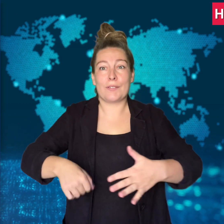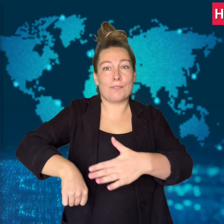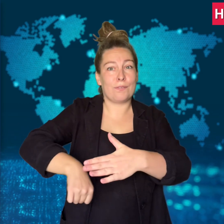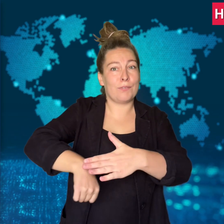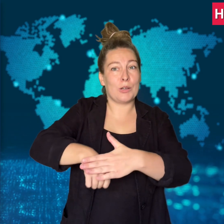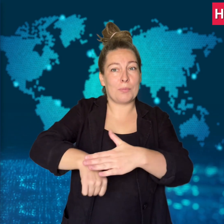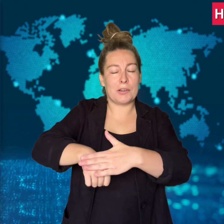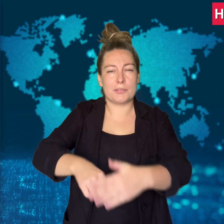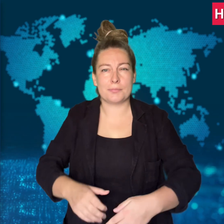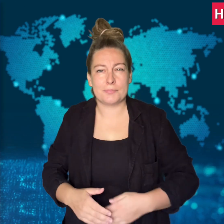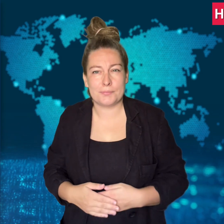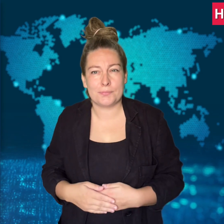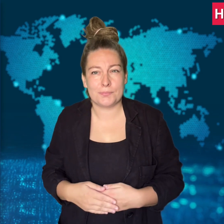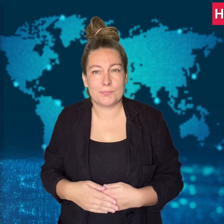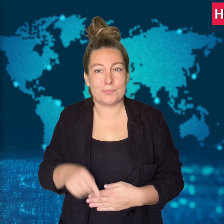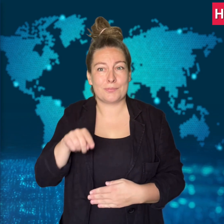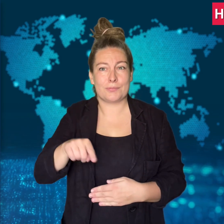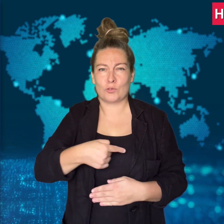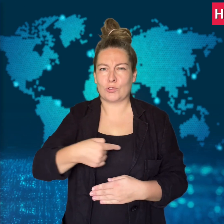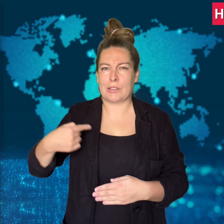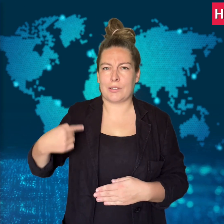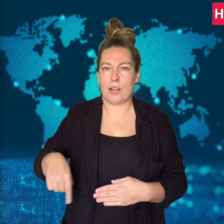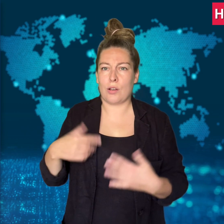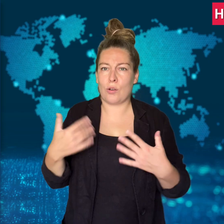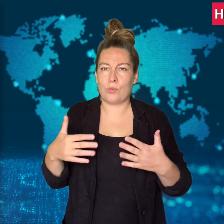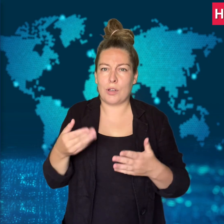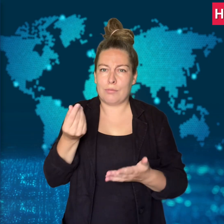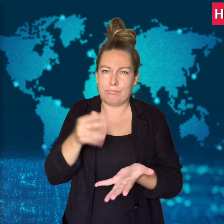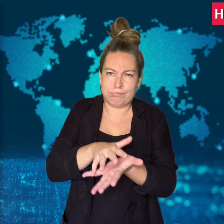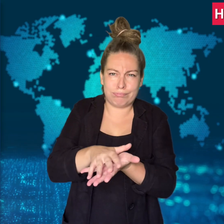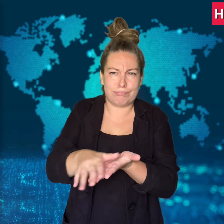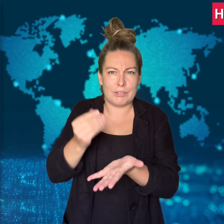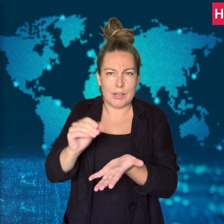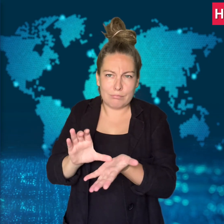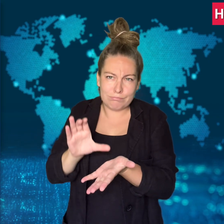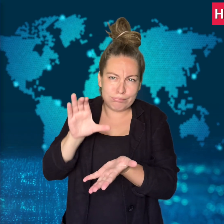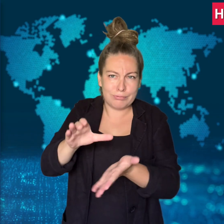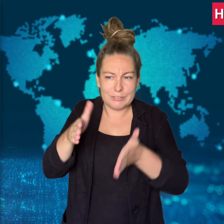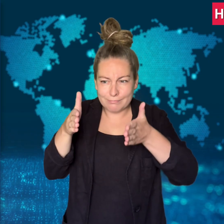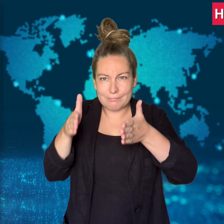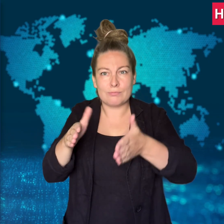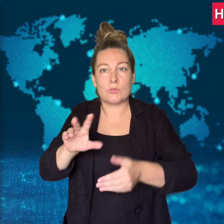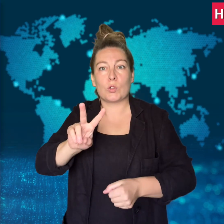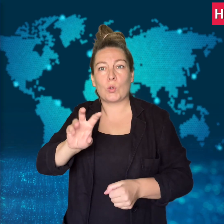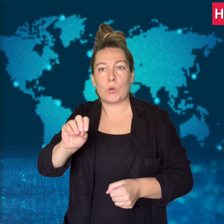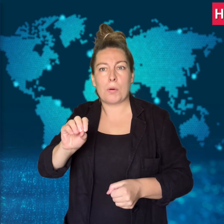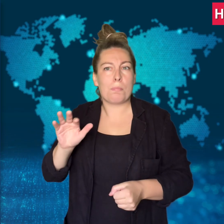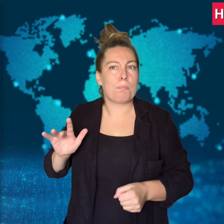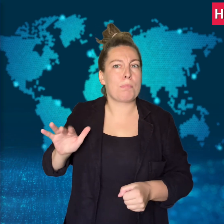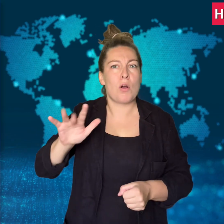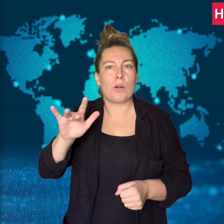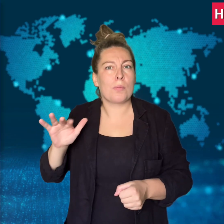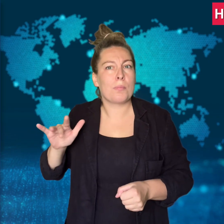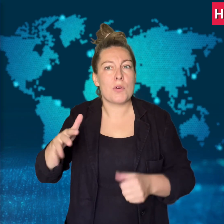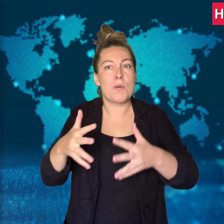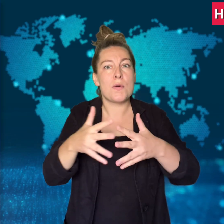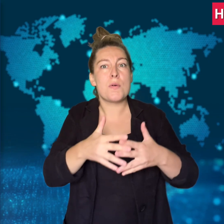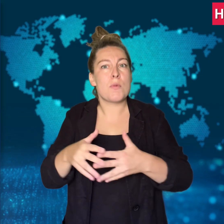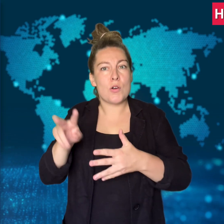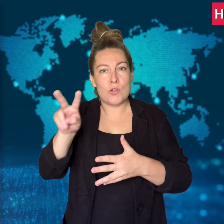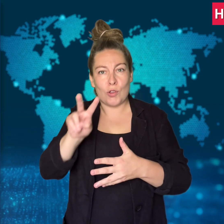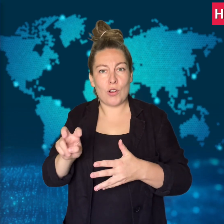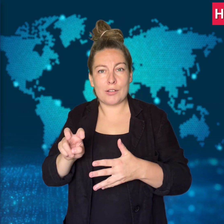The country has invested over $20 billion to boost robotics